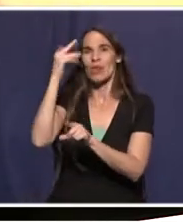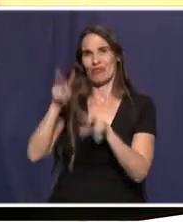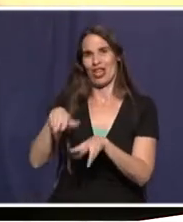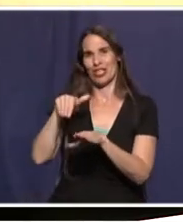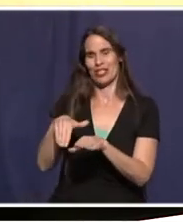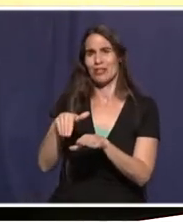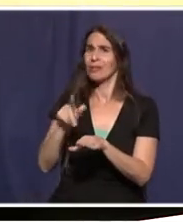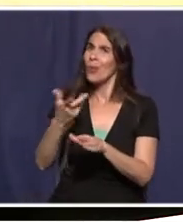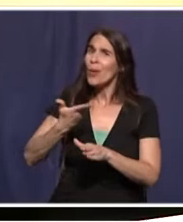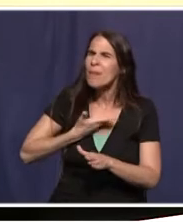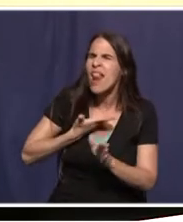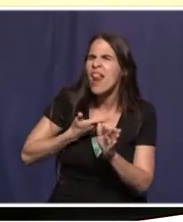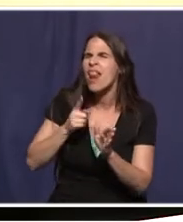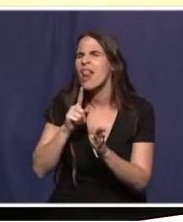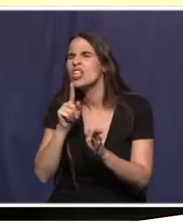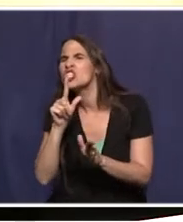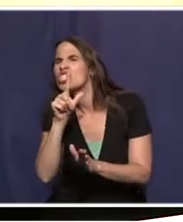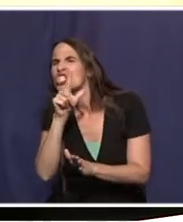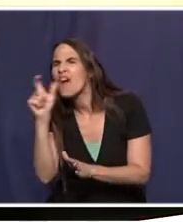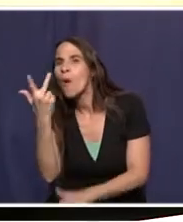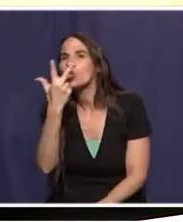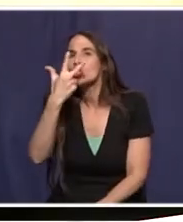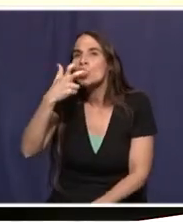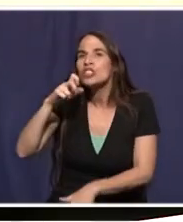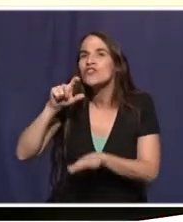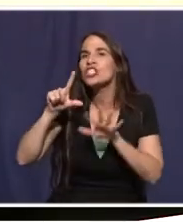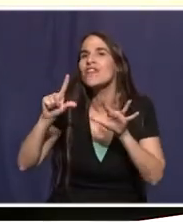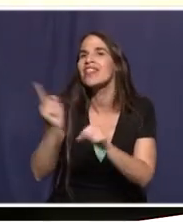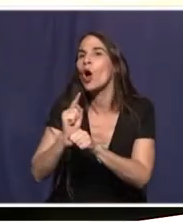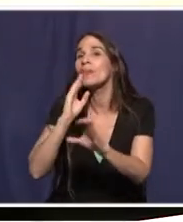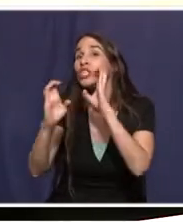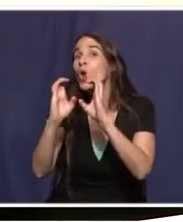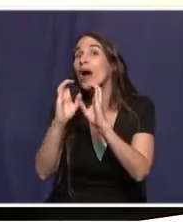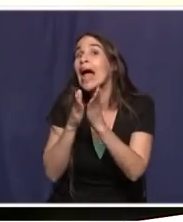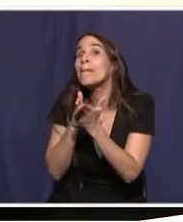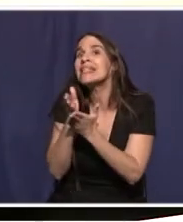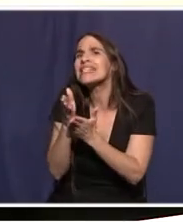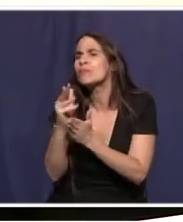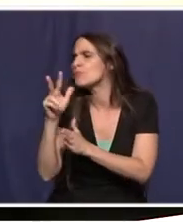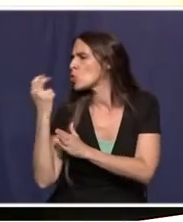got 737 minutes of airtime in the mainstream media over just the past three weeks,